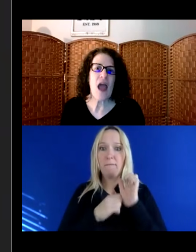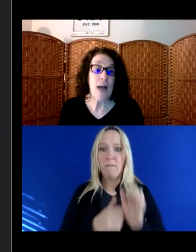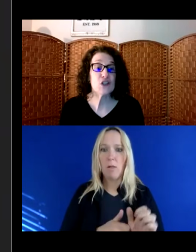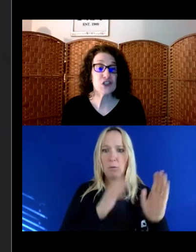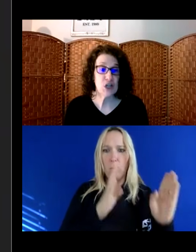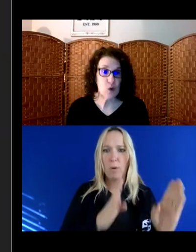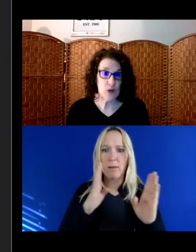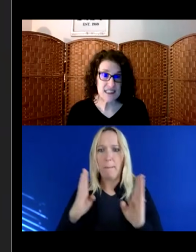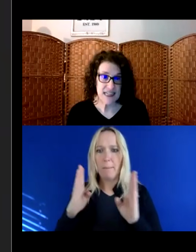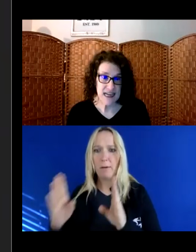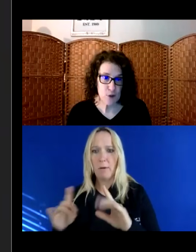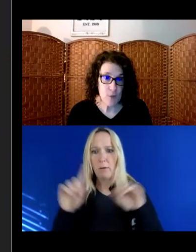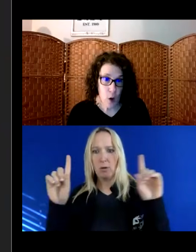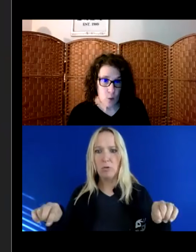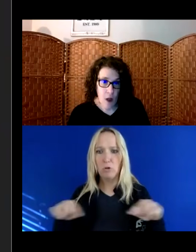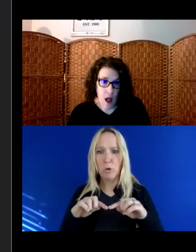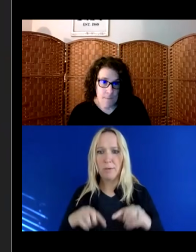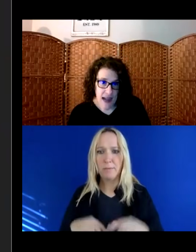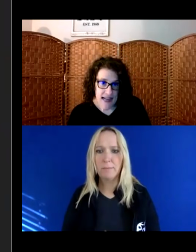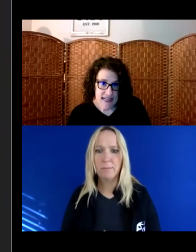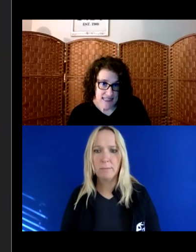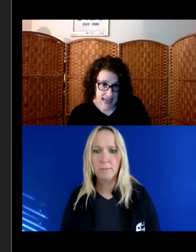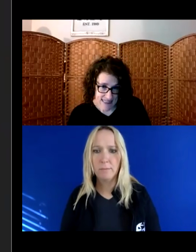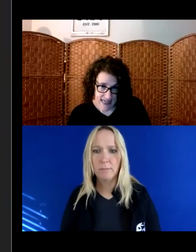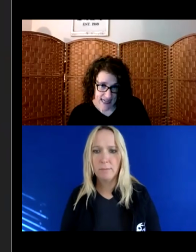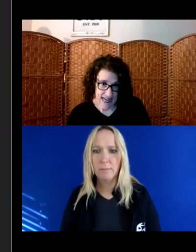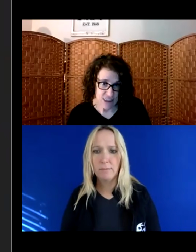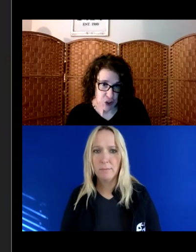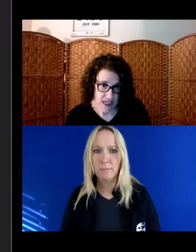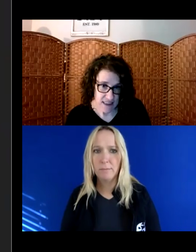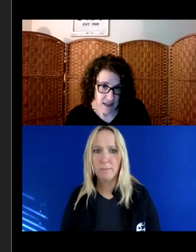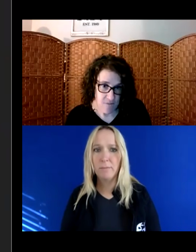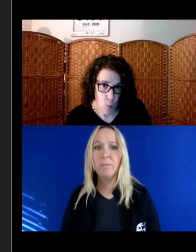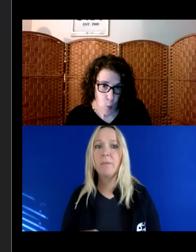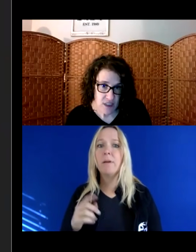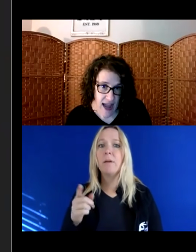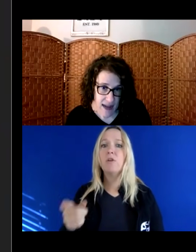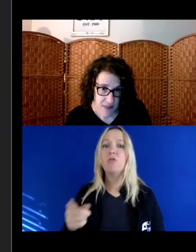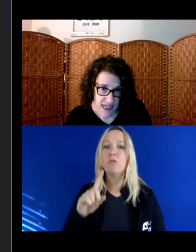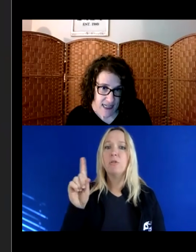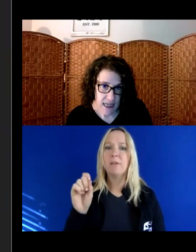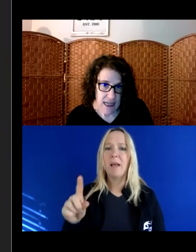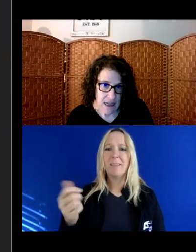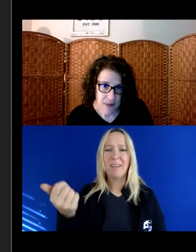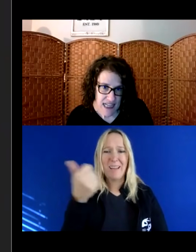I'm going to show you an example -- oh. May is asking "any chance of more timely/immediate